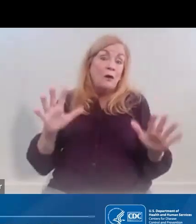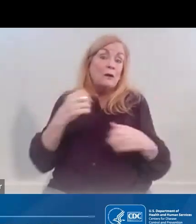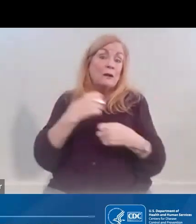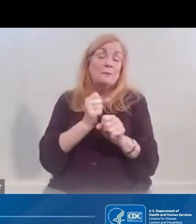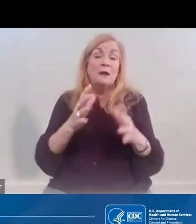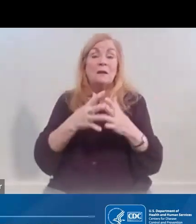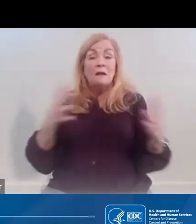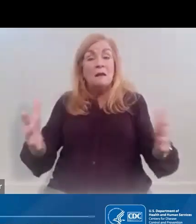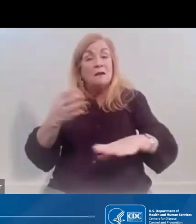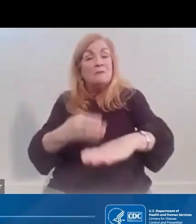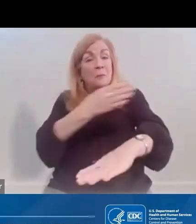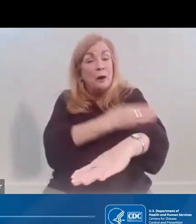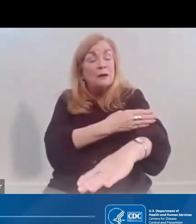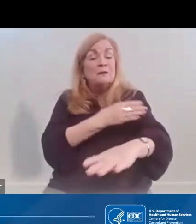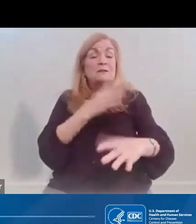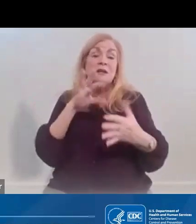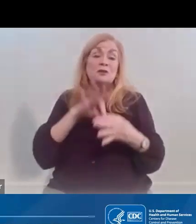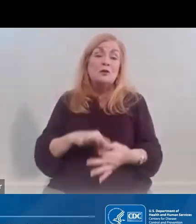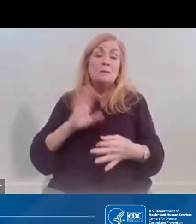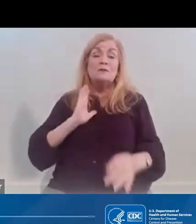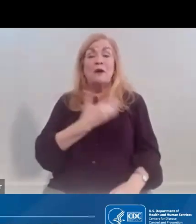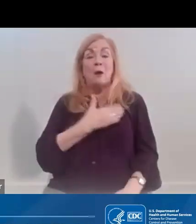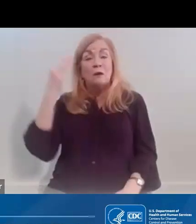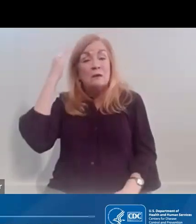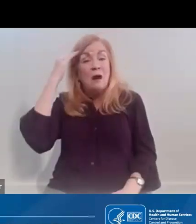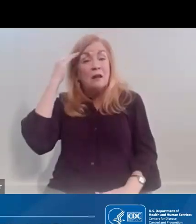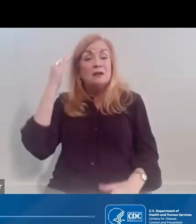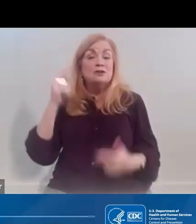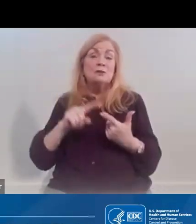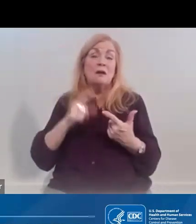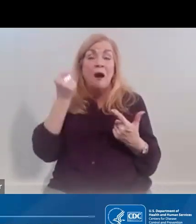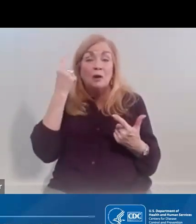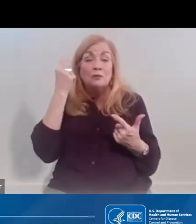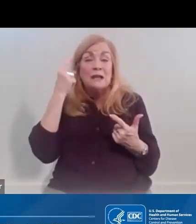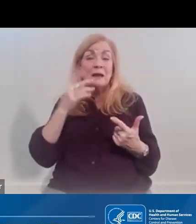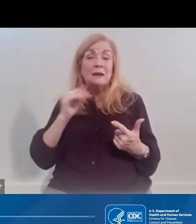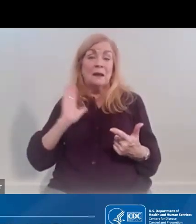in terms of our knowledge and our understanding and even our discussions of social determinants of health.